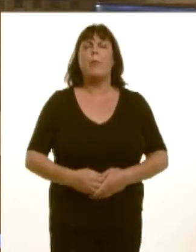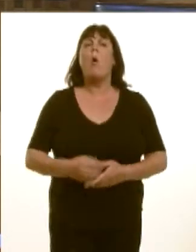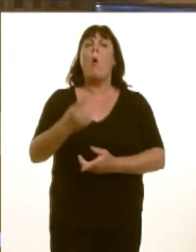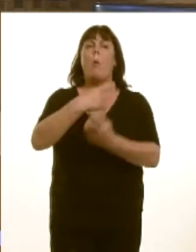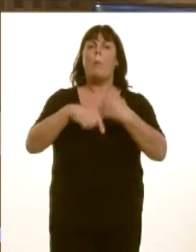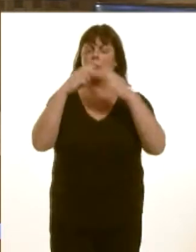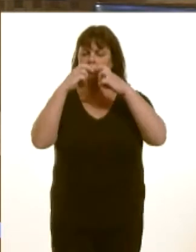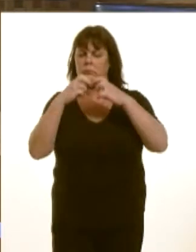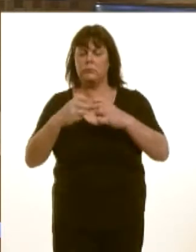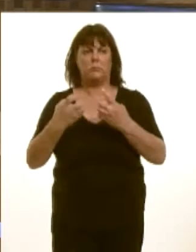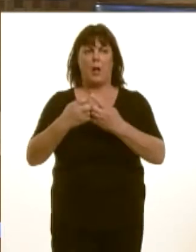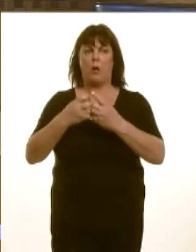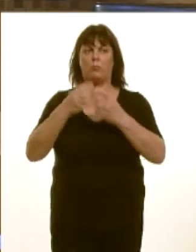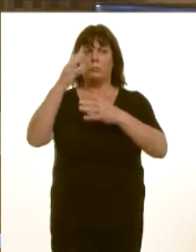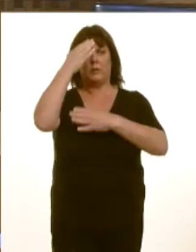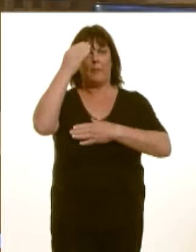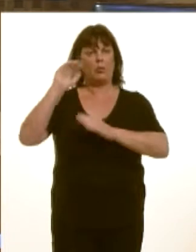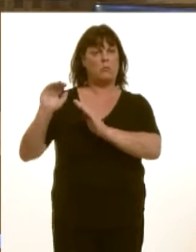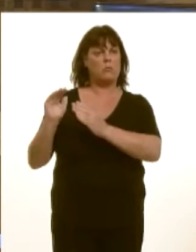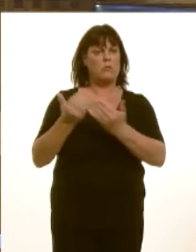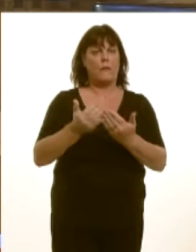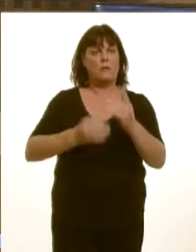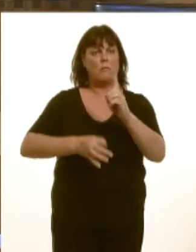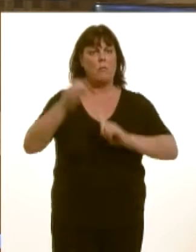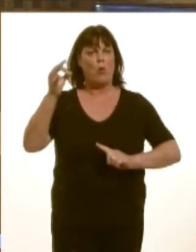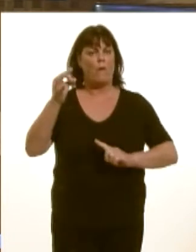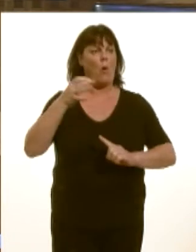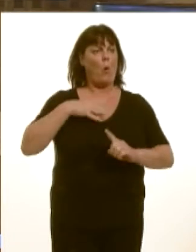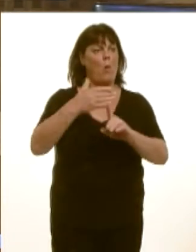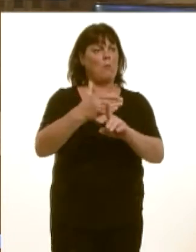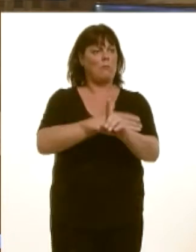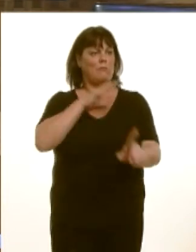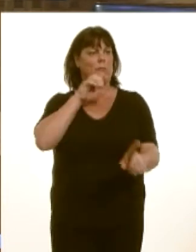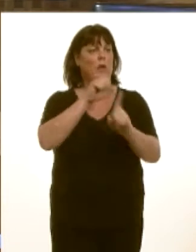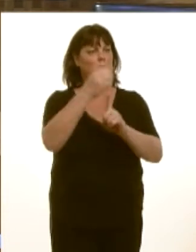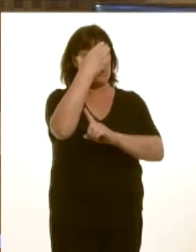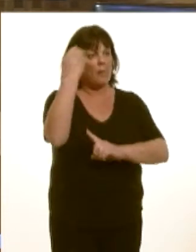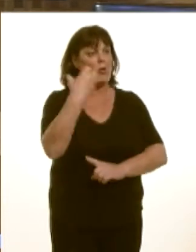services. Our focus is on improving rates of timely diagnosis, raising awareness, and increasing